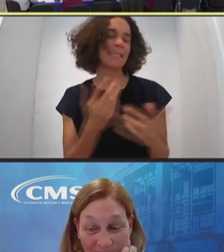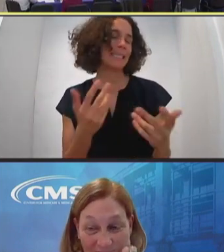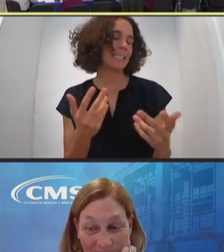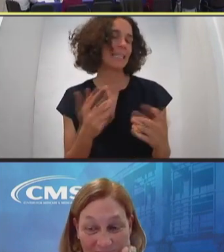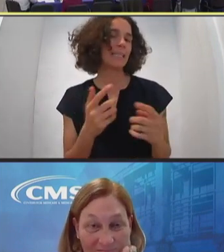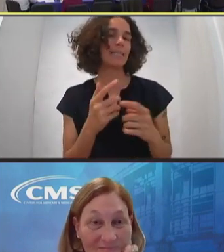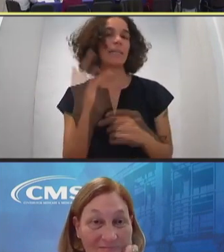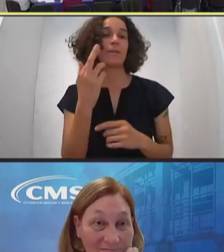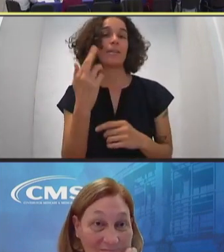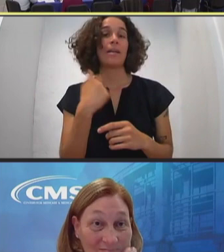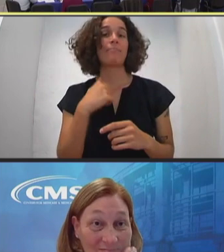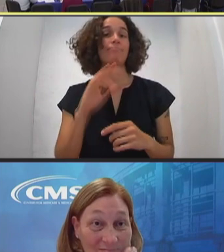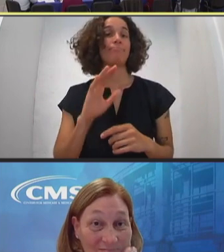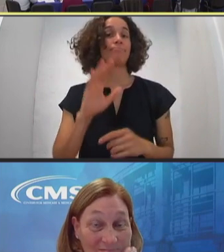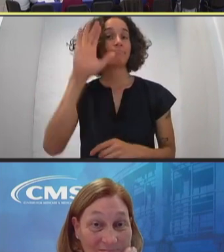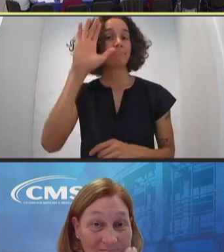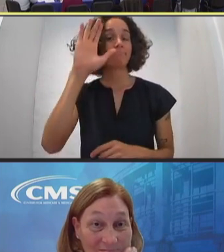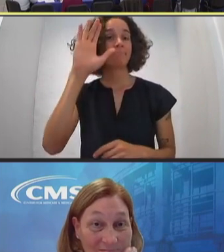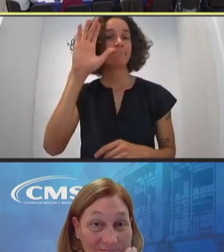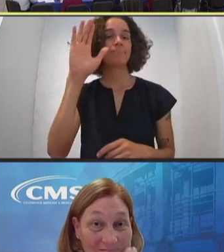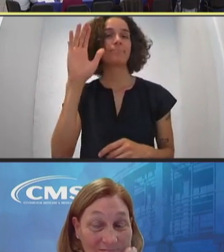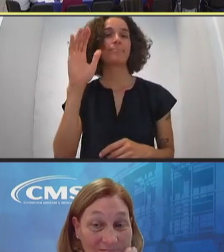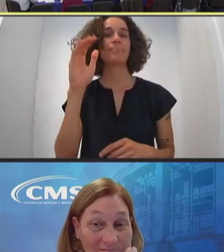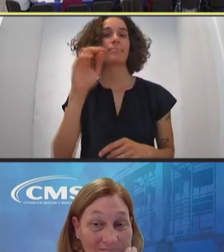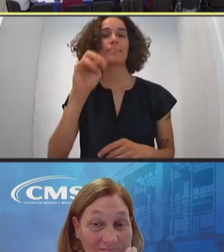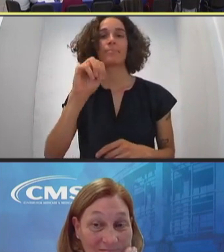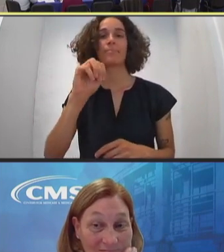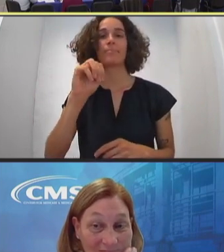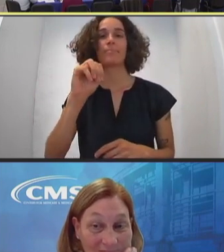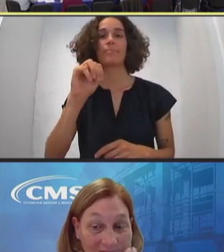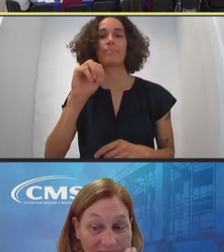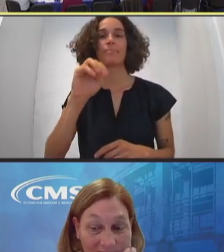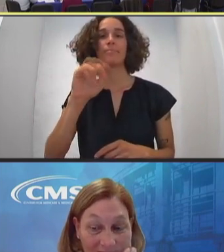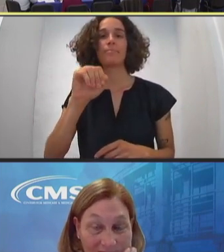is that if you ever try to go to each of the states to try to get the data,